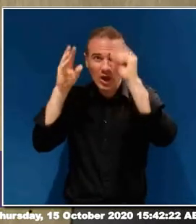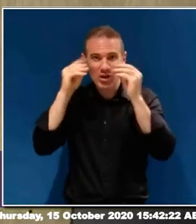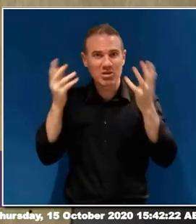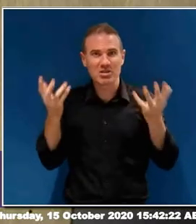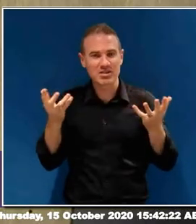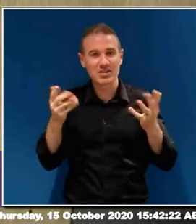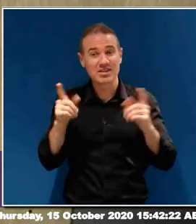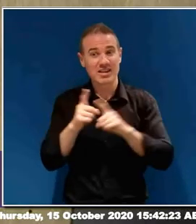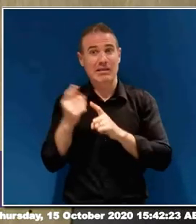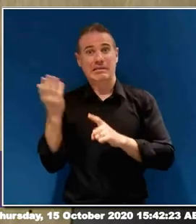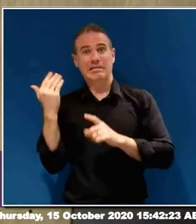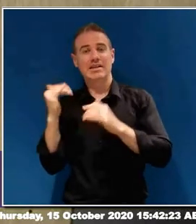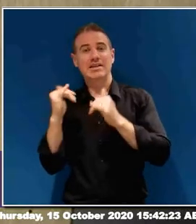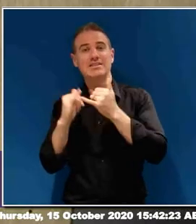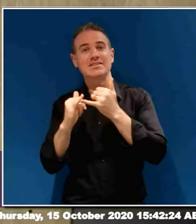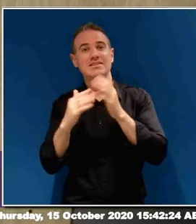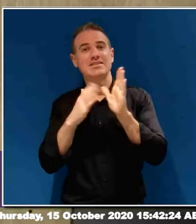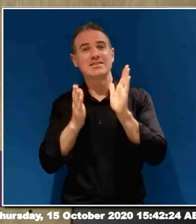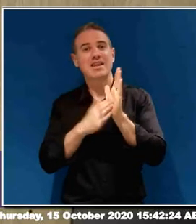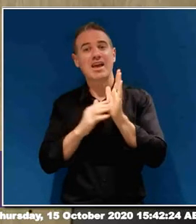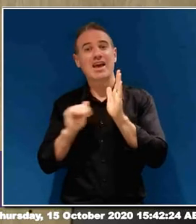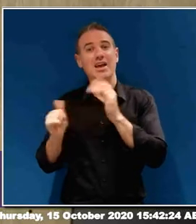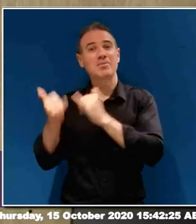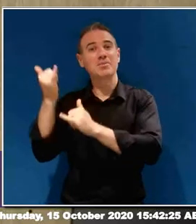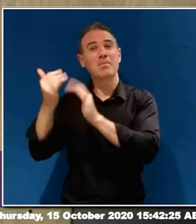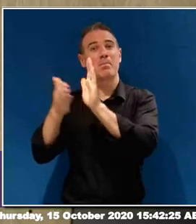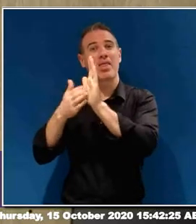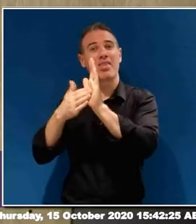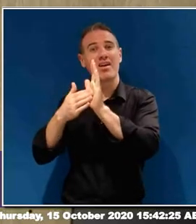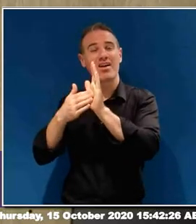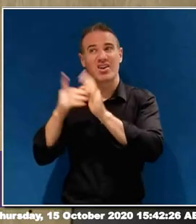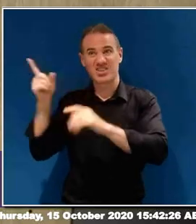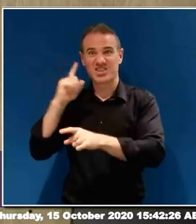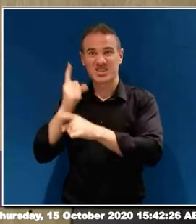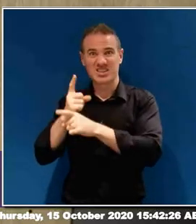was going on, and they don't.